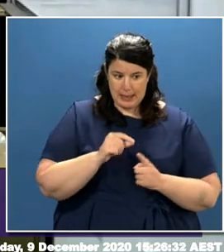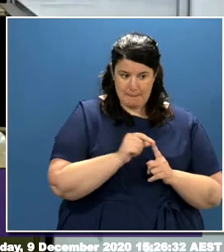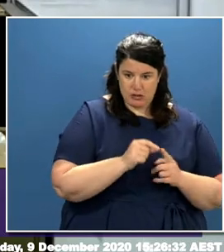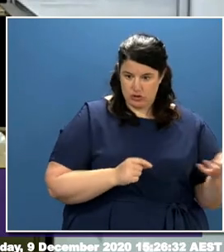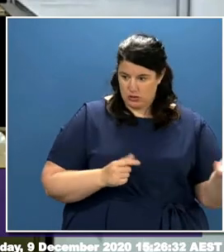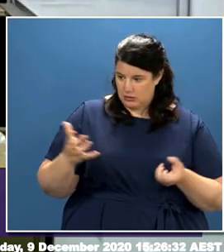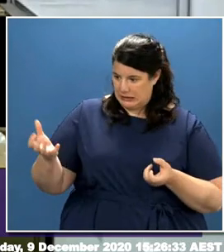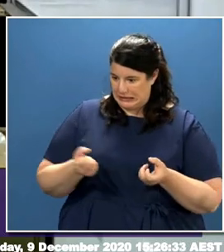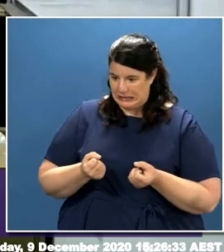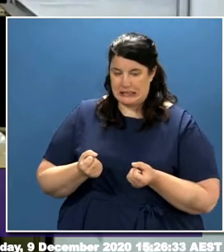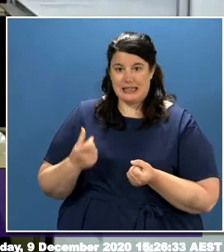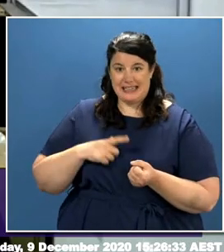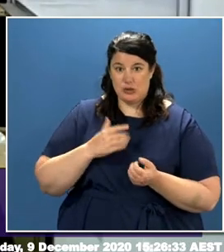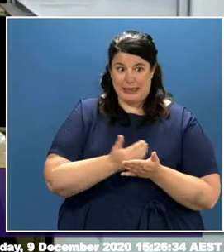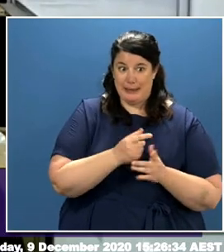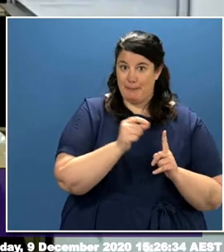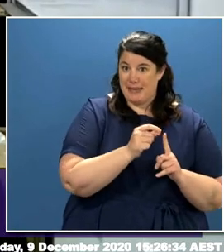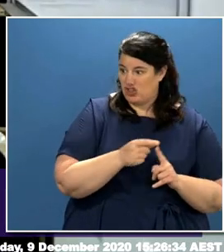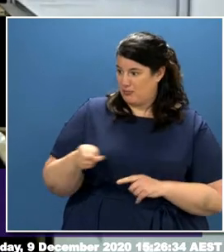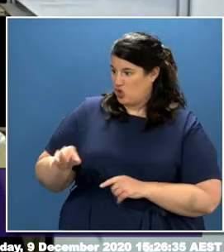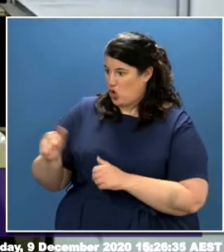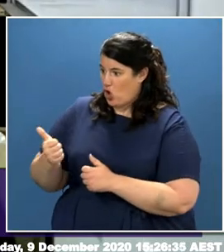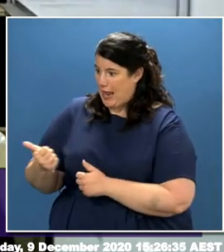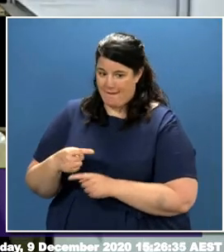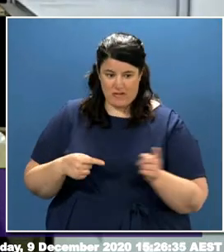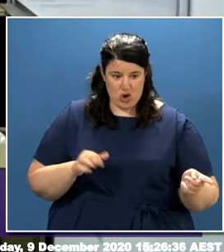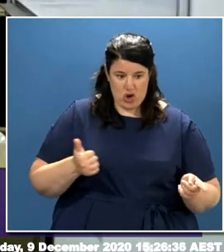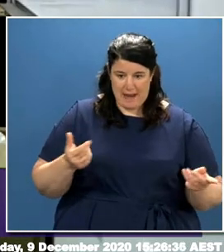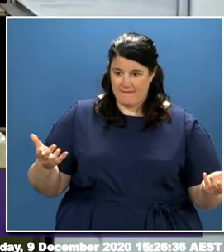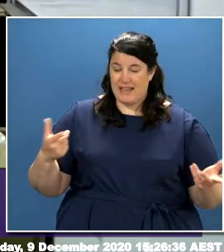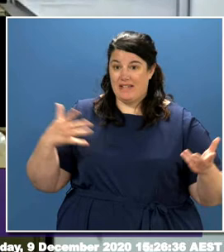safety net, if in three months time, which is my previous experience, I'm losing my job."